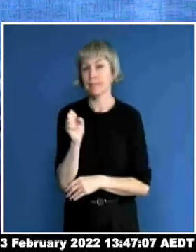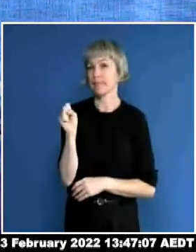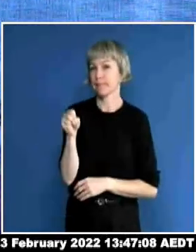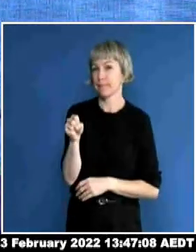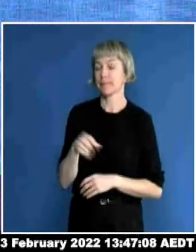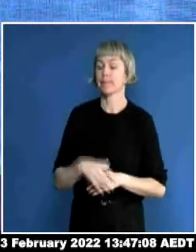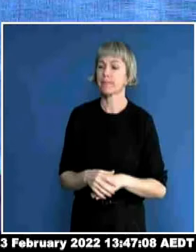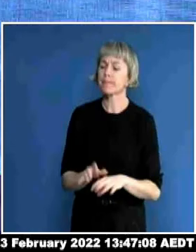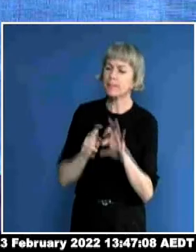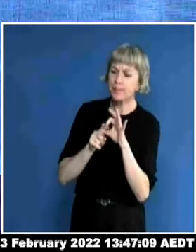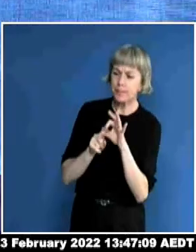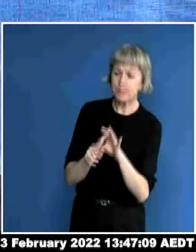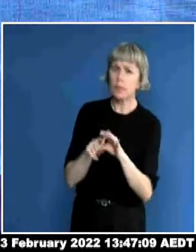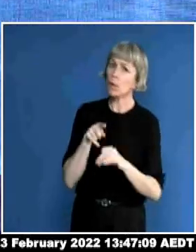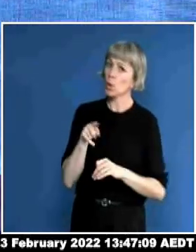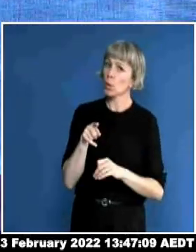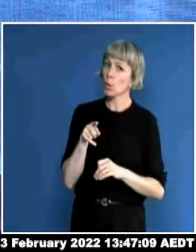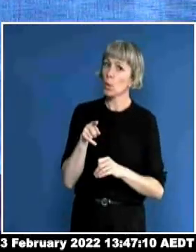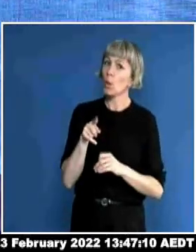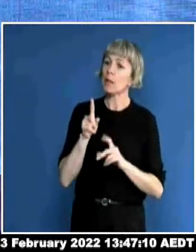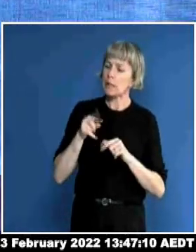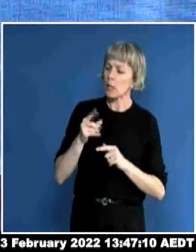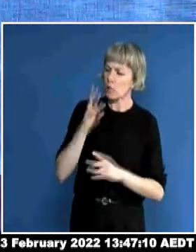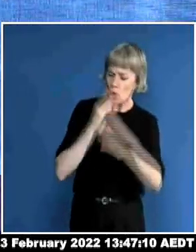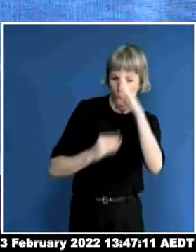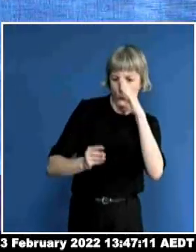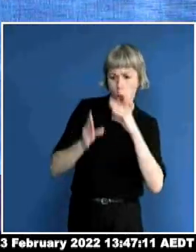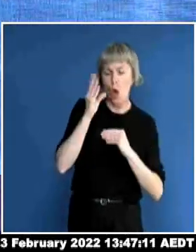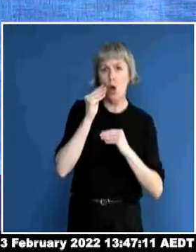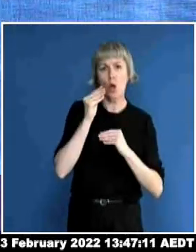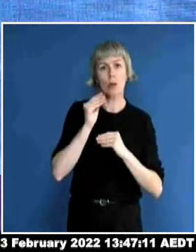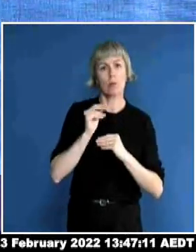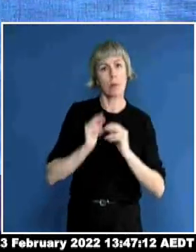work you did in hospitality, you were given more responsibility in your jobs?